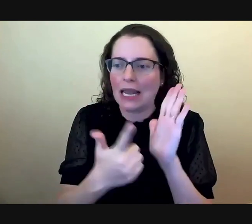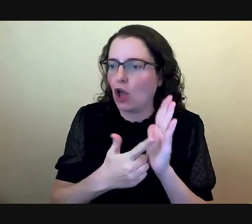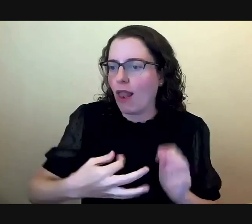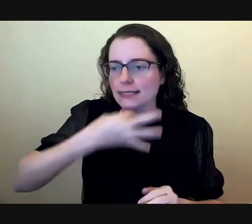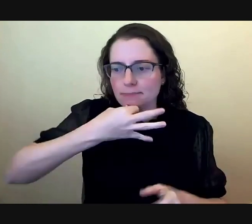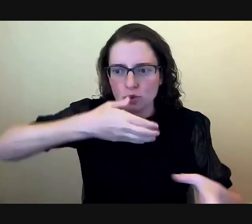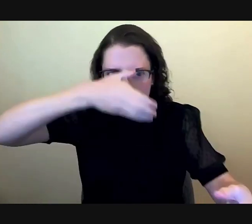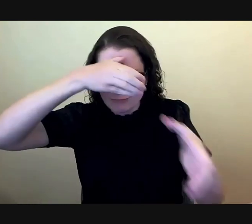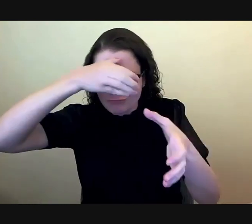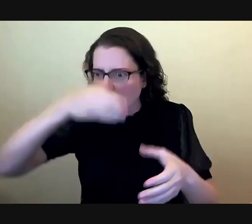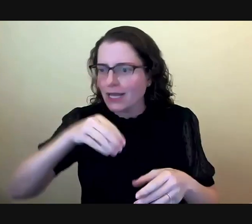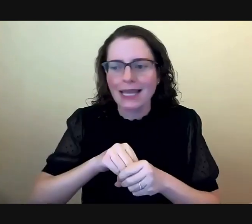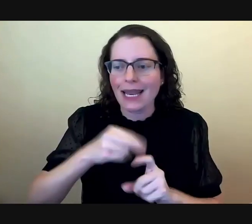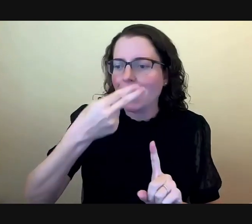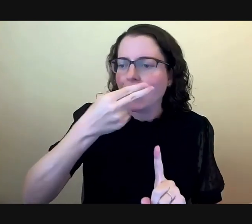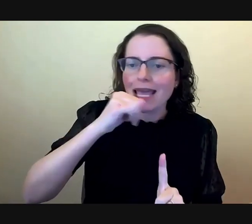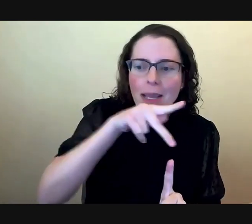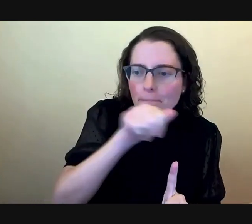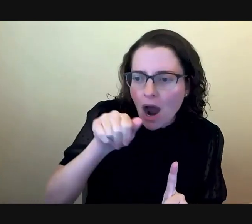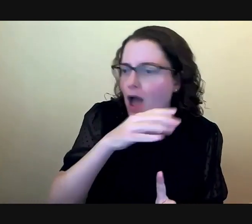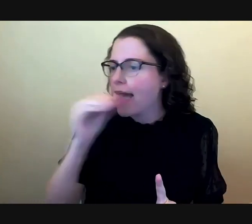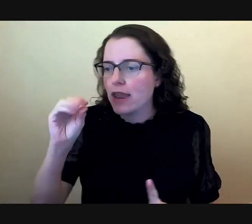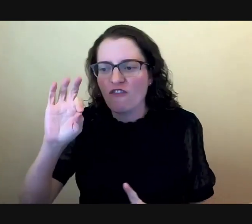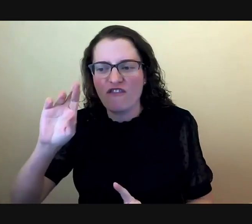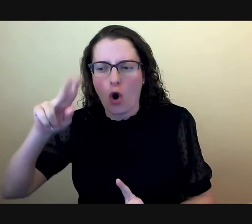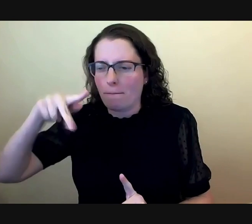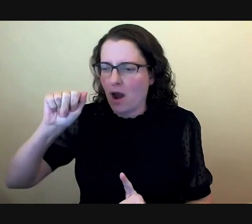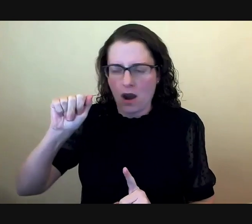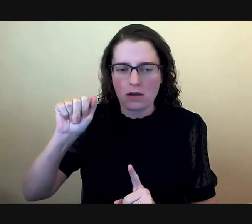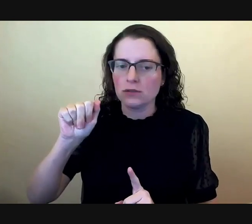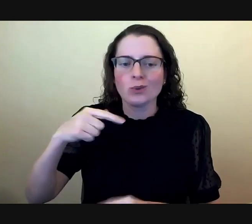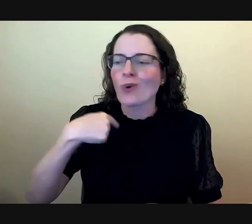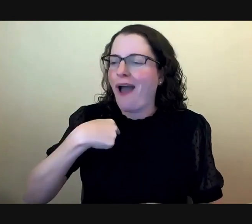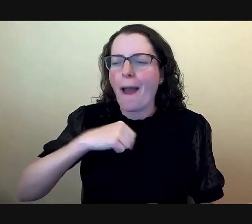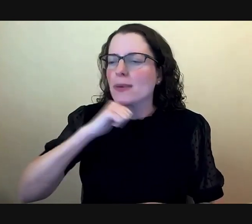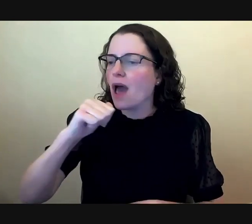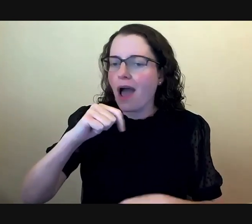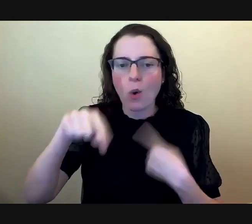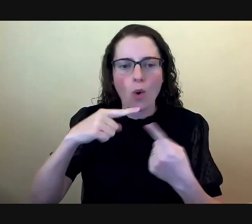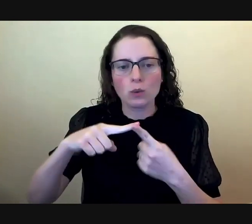is that I do not have legal expertise in HIPAA and/or in FERPA.